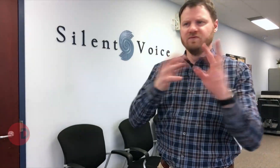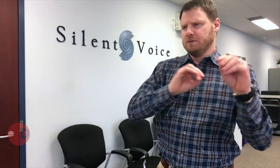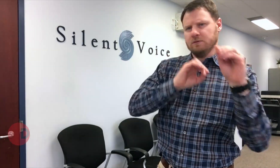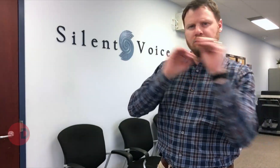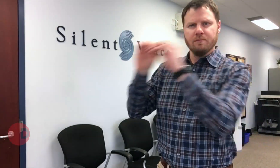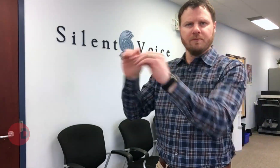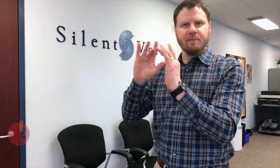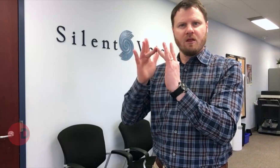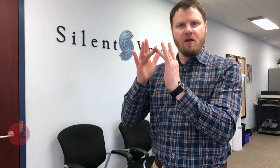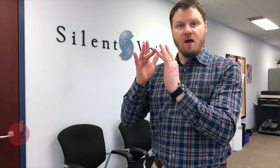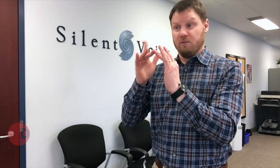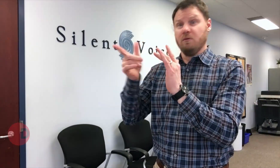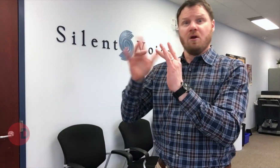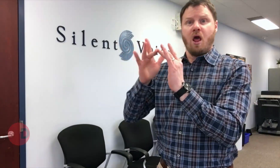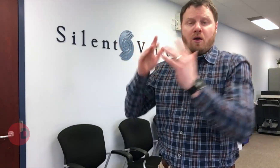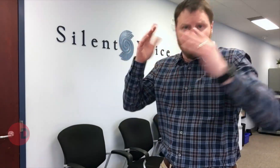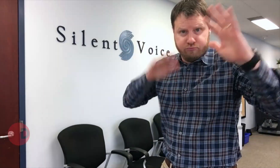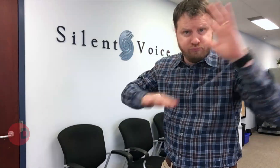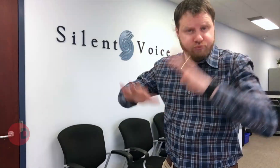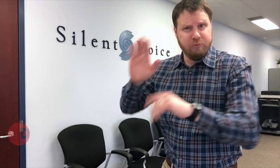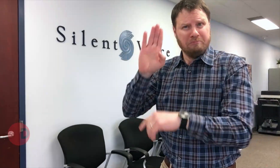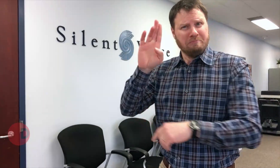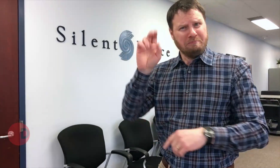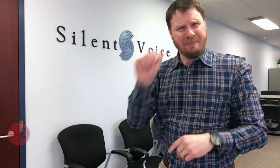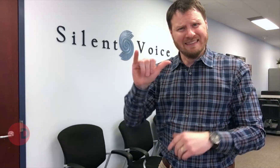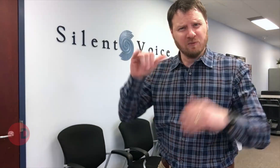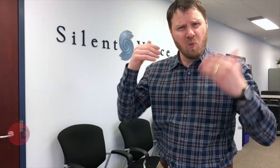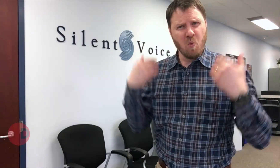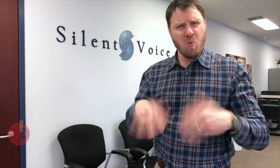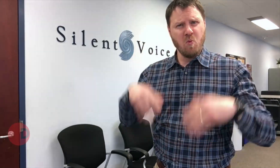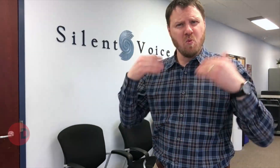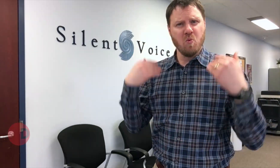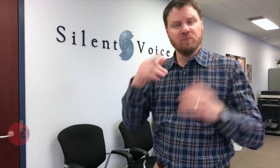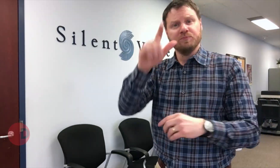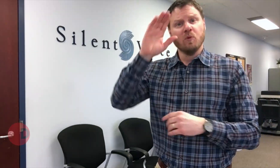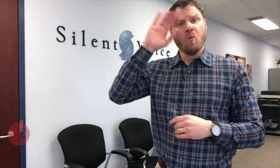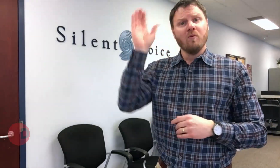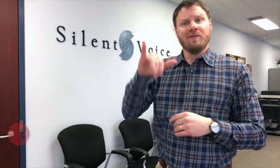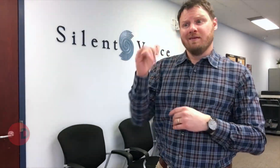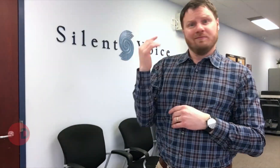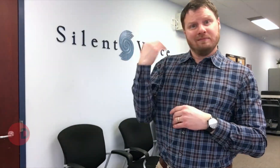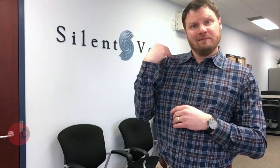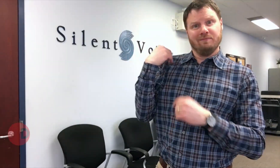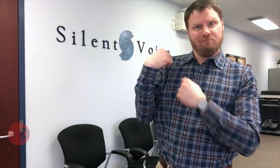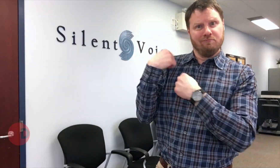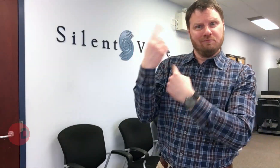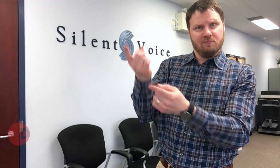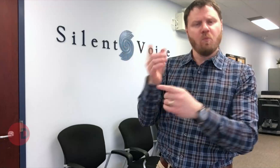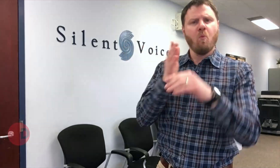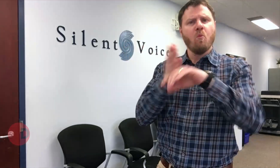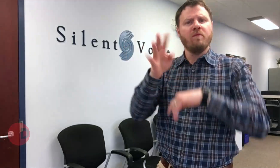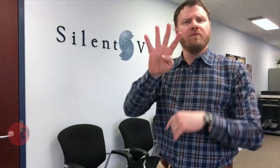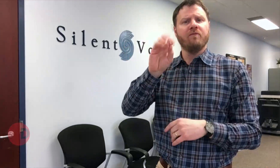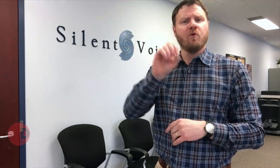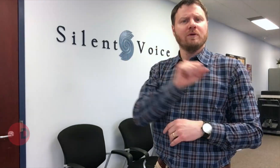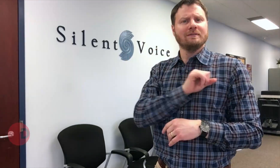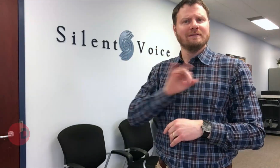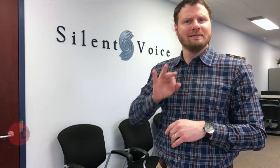we have been extremely busy! Over 40 staff members have stepped up on their efforts to provide